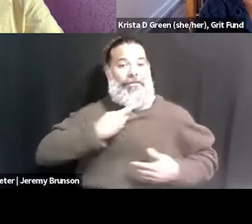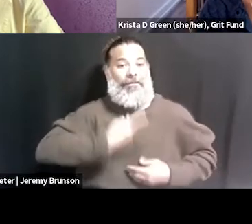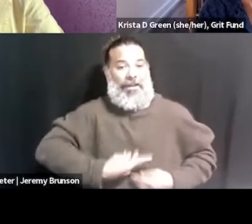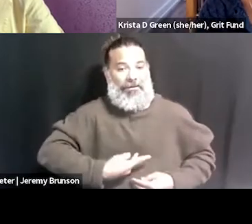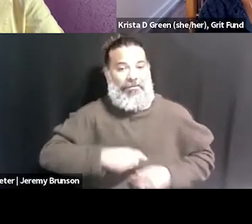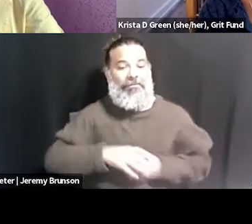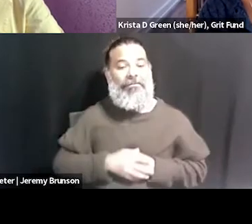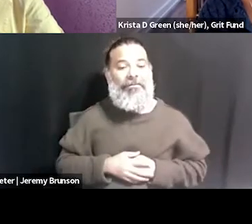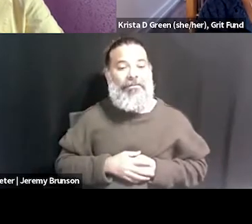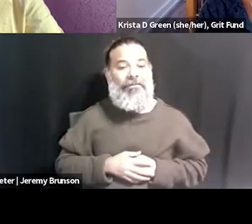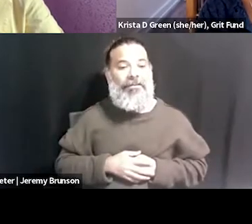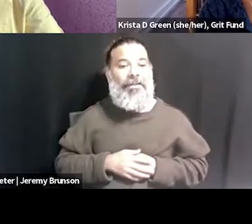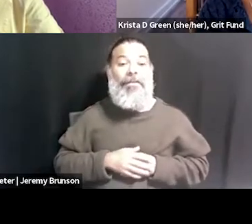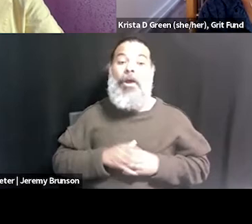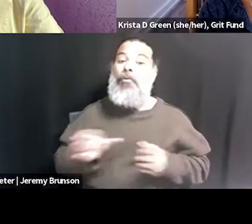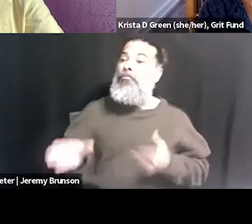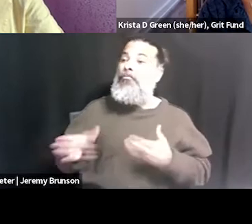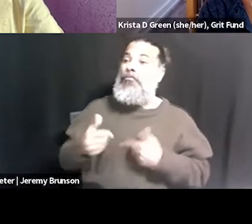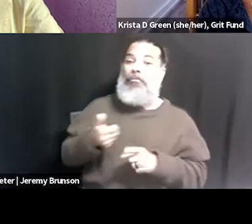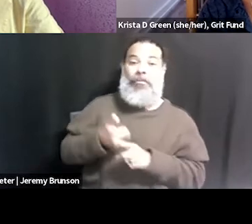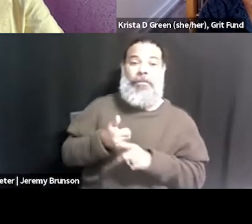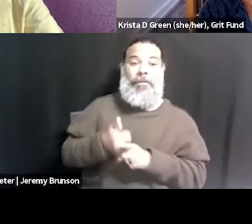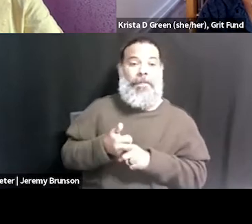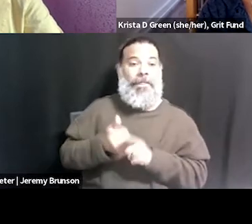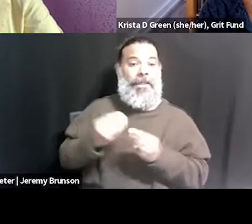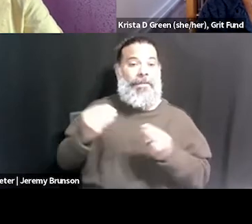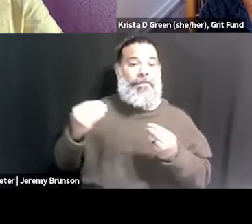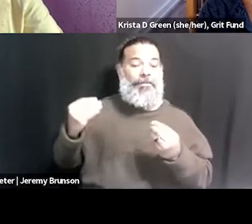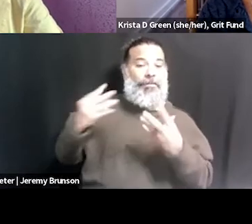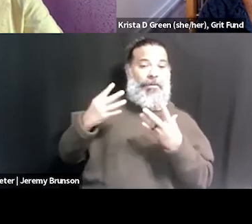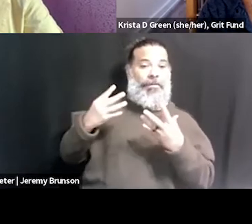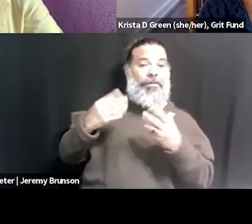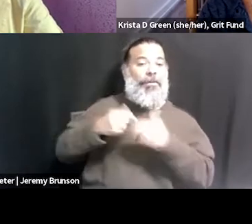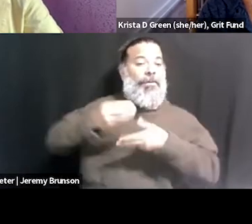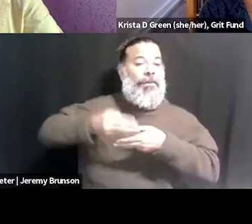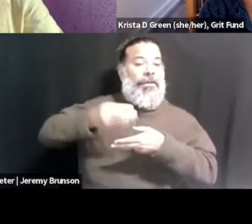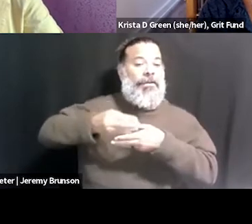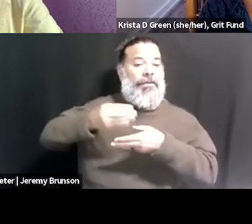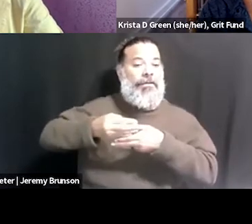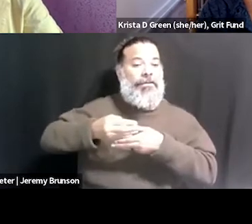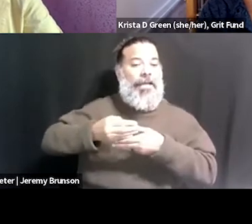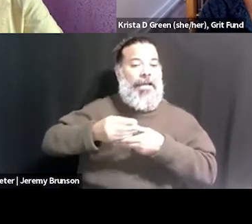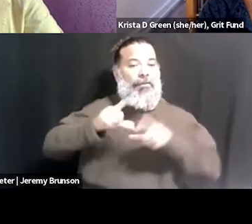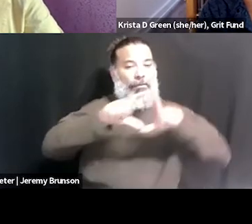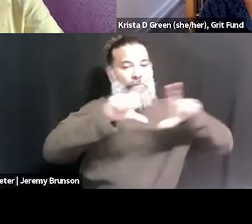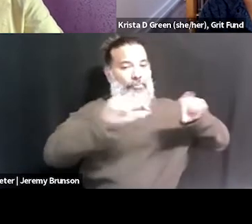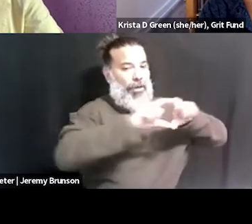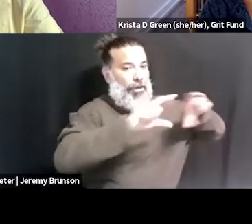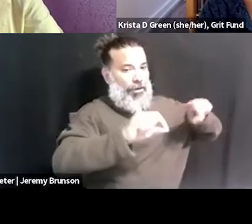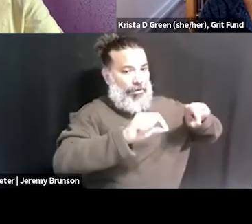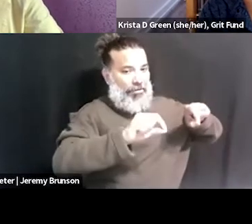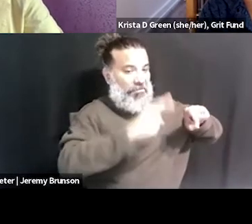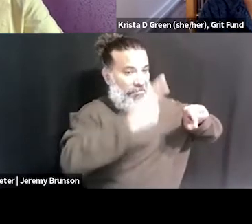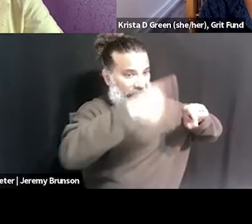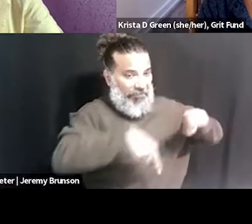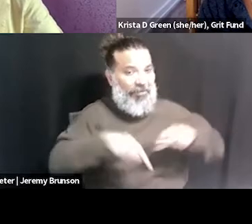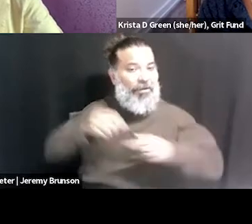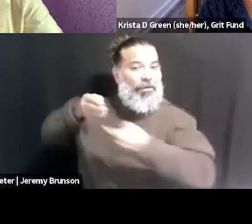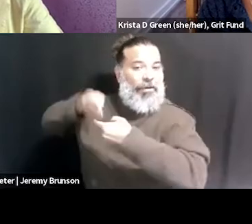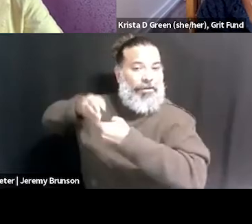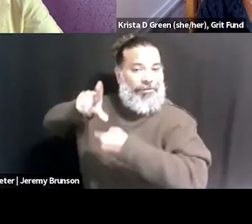sitting in a brightly lit room with windows and a brick wall on one side and a plant behind